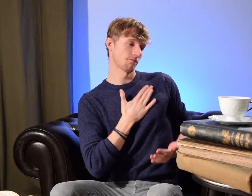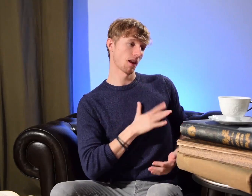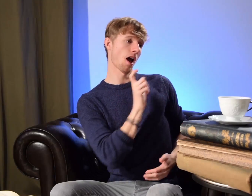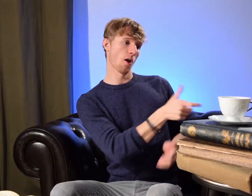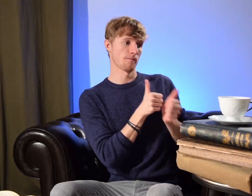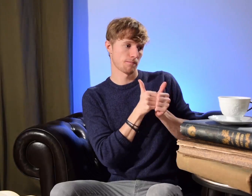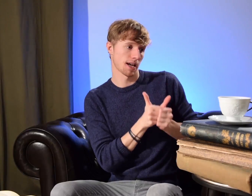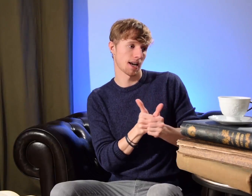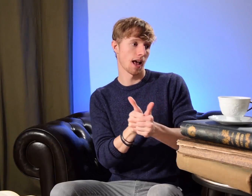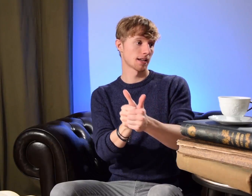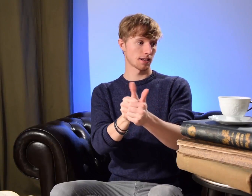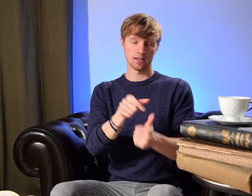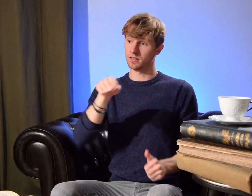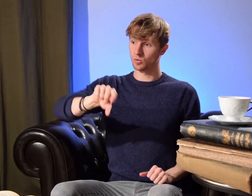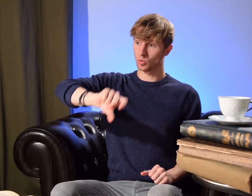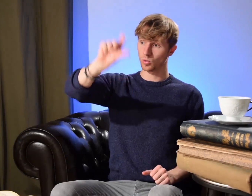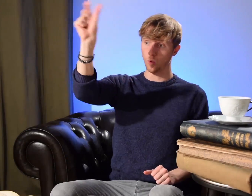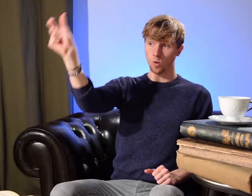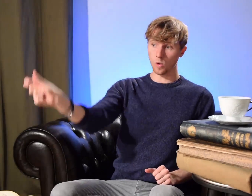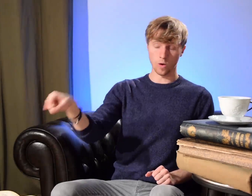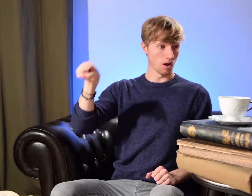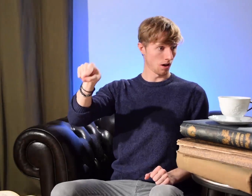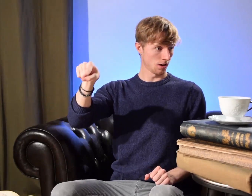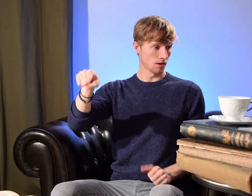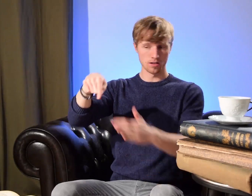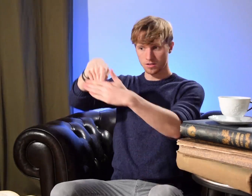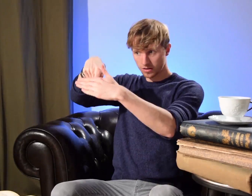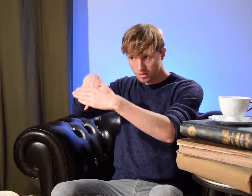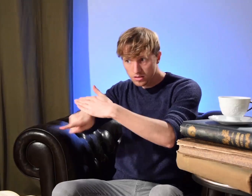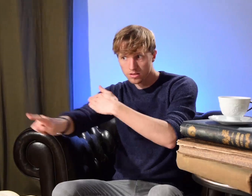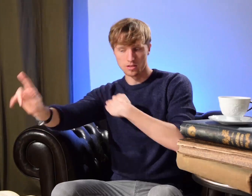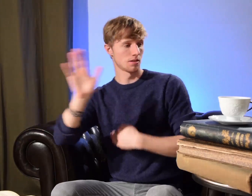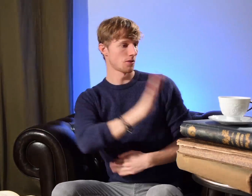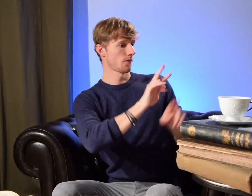I will accompany you to the gate, that will take you back to your world